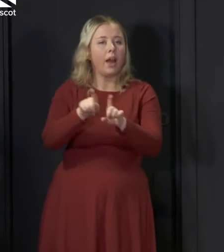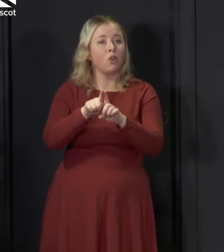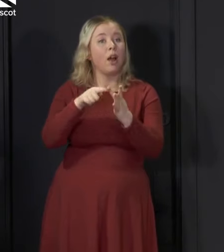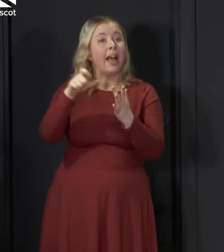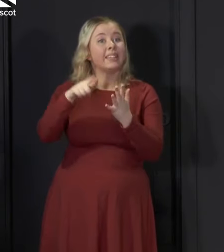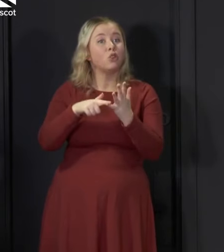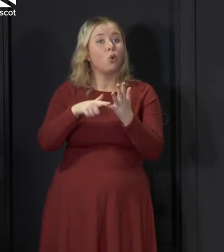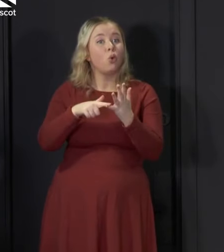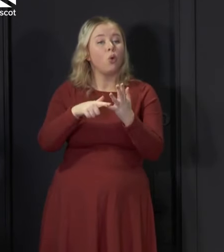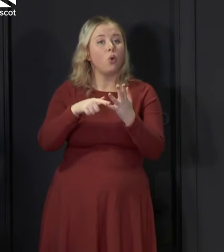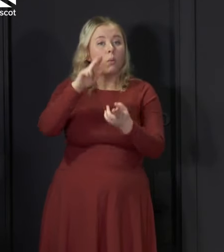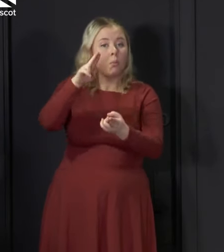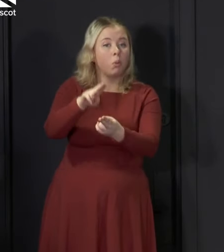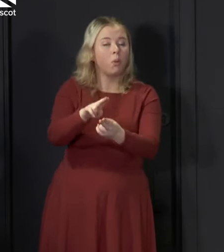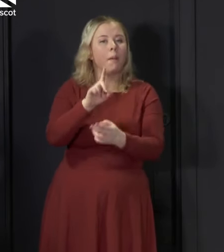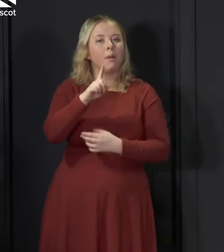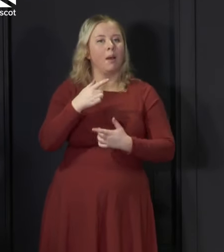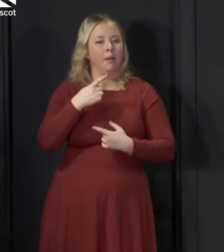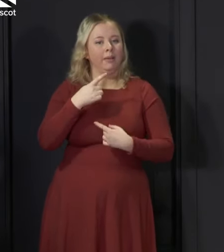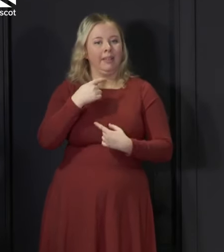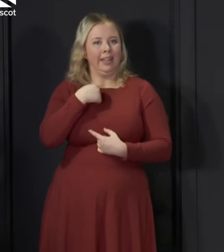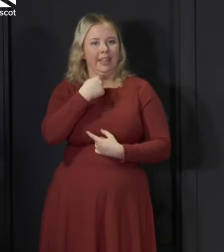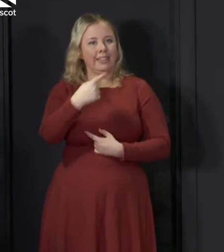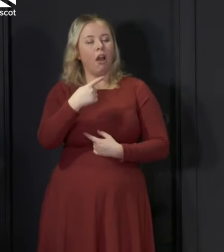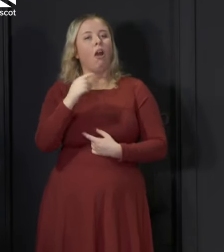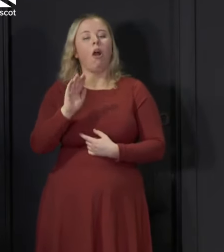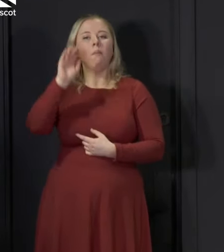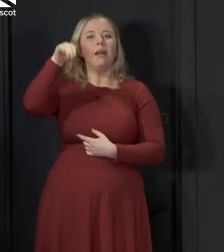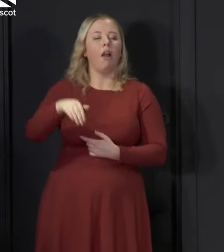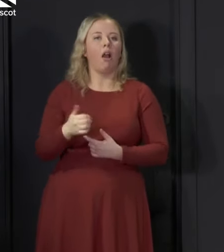want to stand here and talk about peaks being passed, because we are still at an early stage